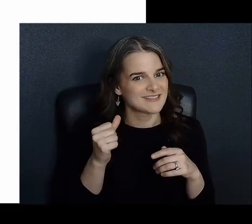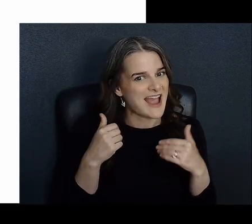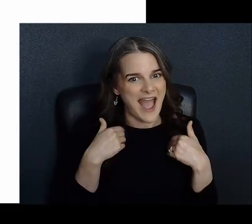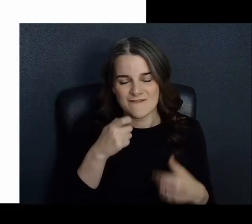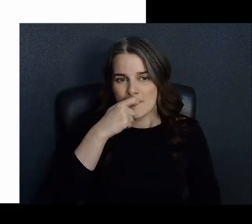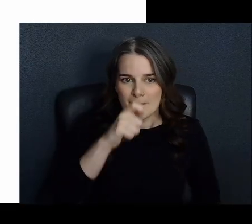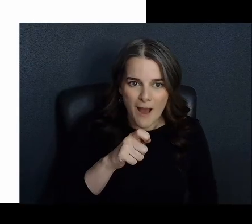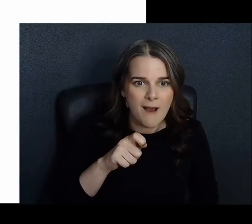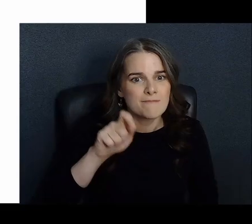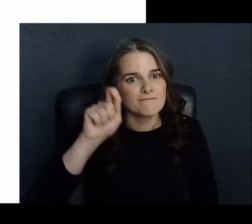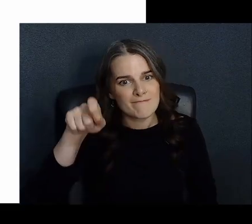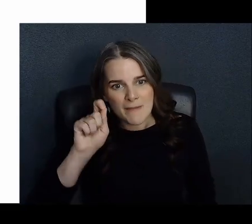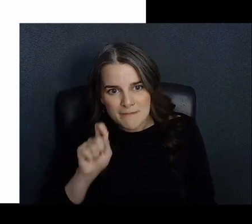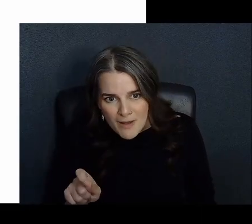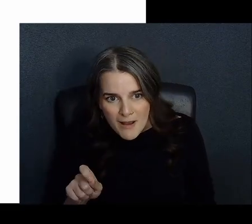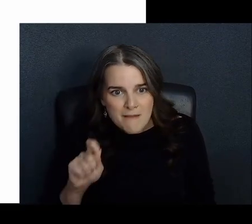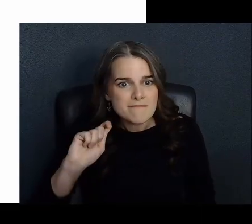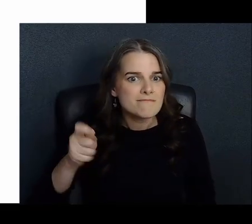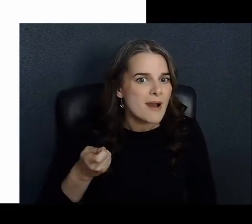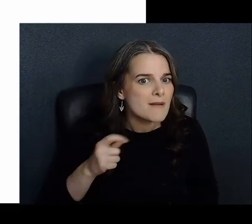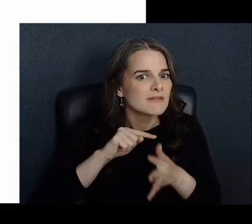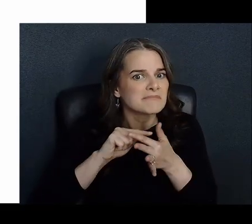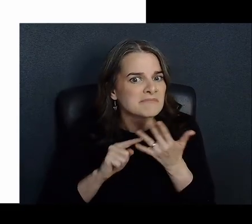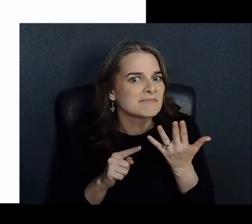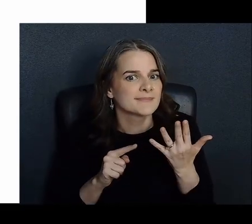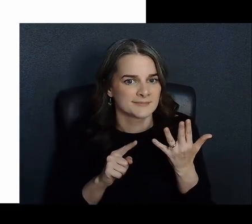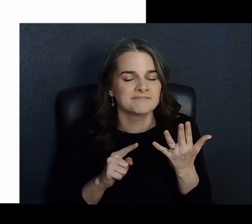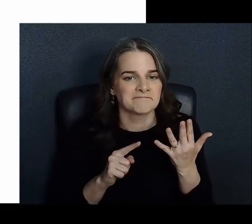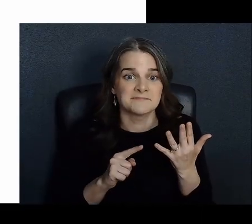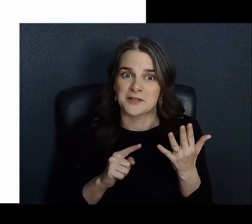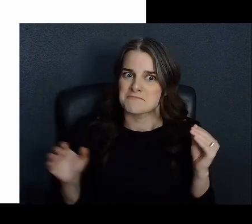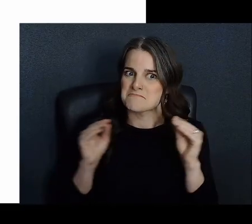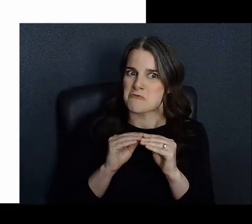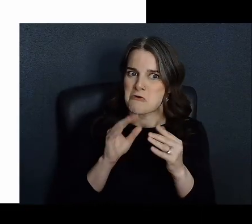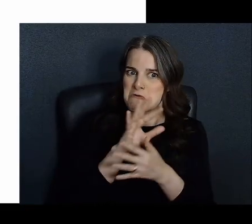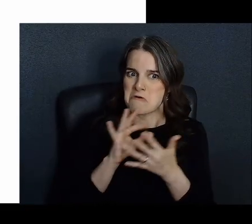So with that said, there are some of the great options out there now for technology, some of which